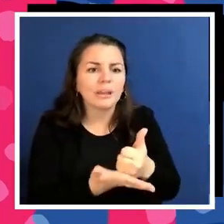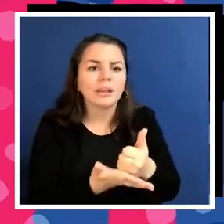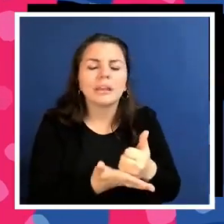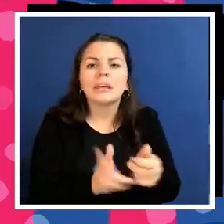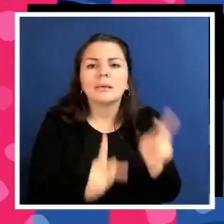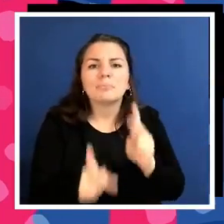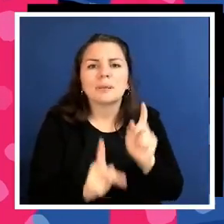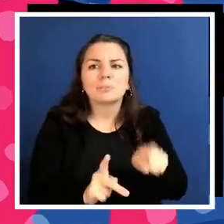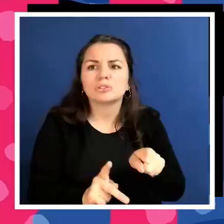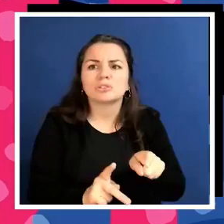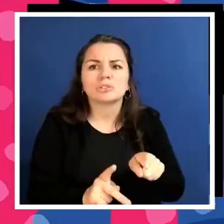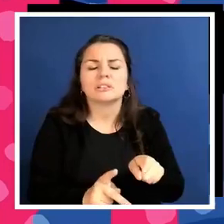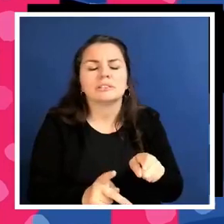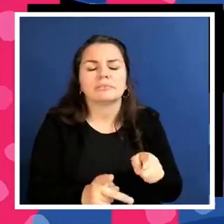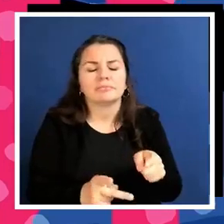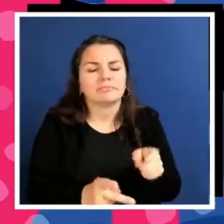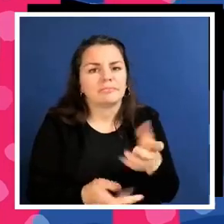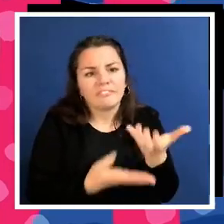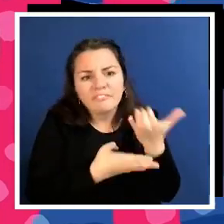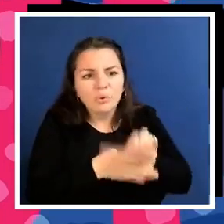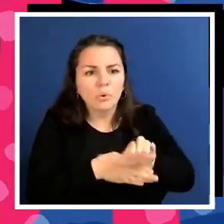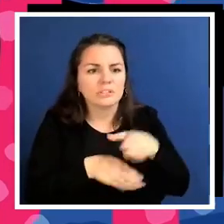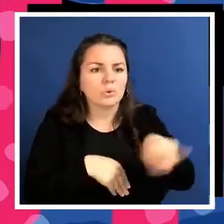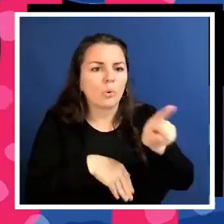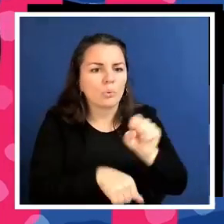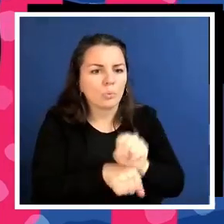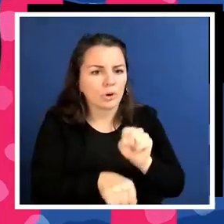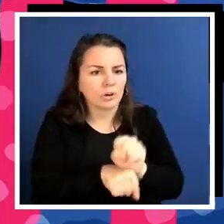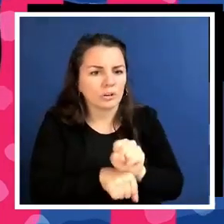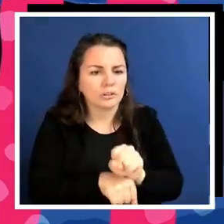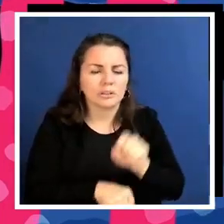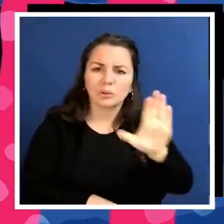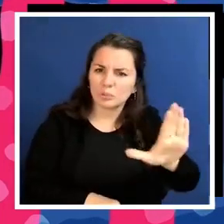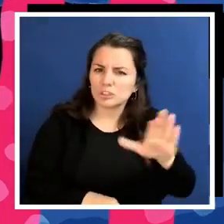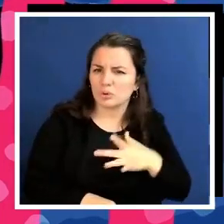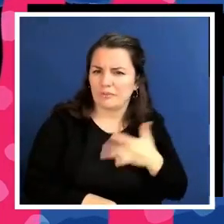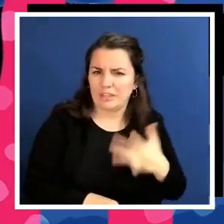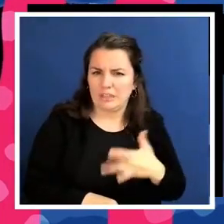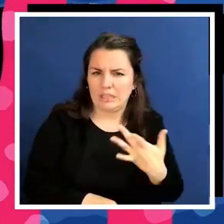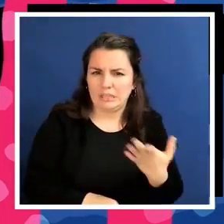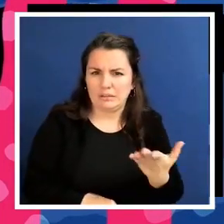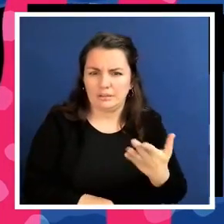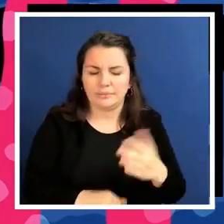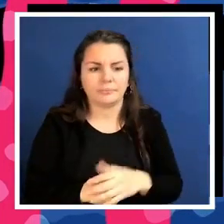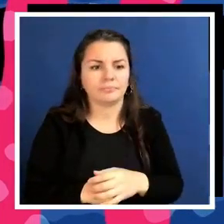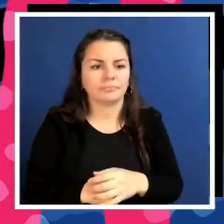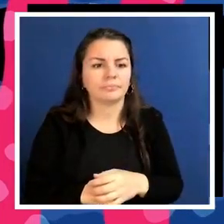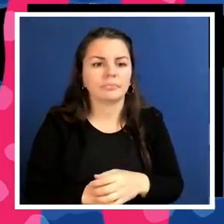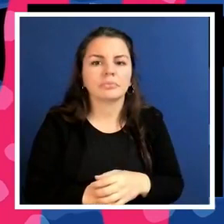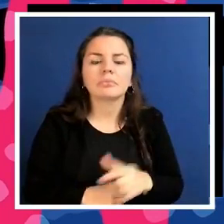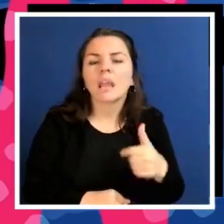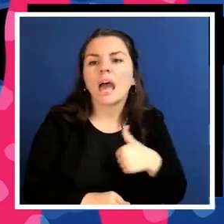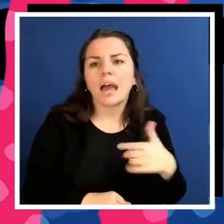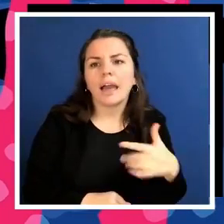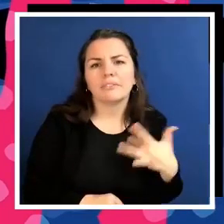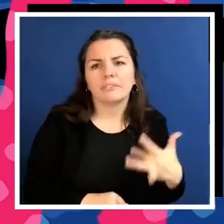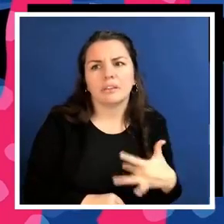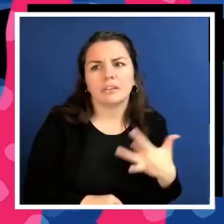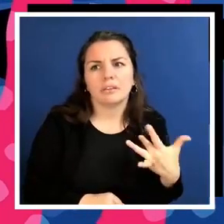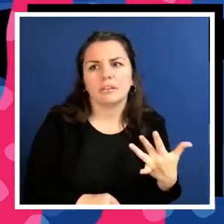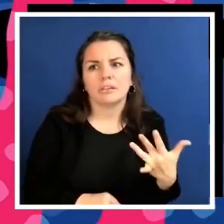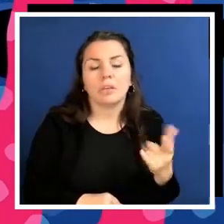SOME FOLKS DON'T THINK SHOULD